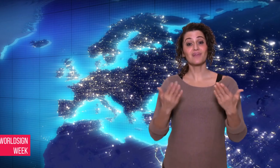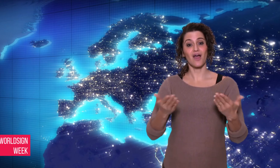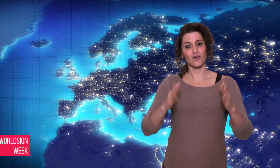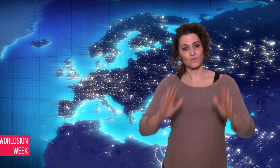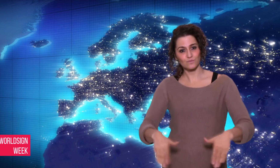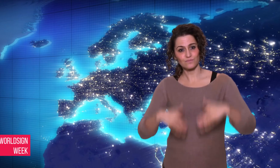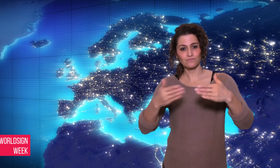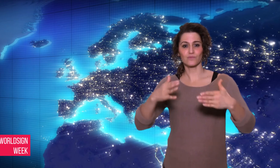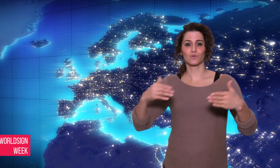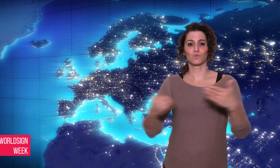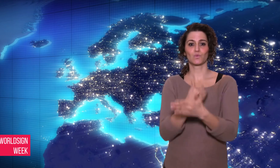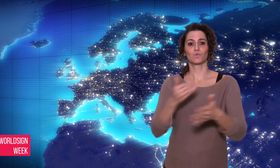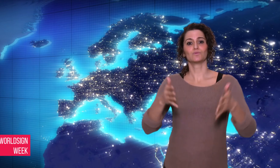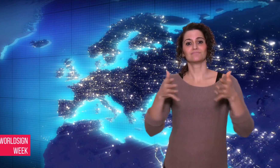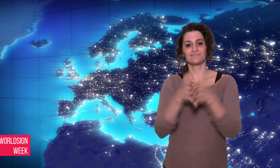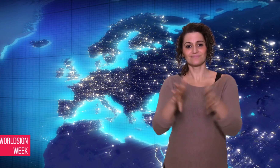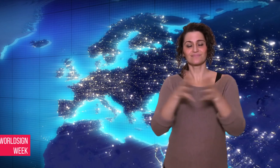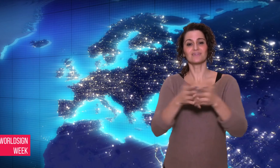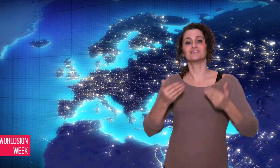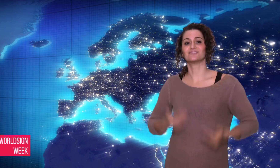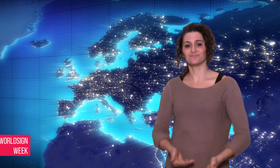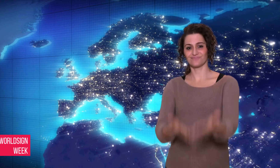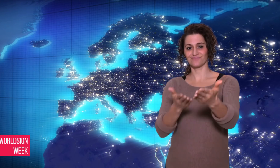Now, let’s go to next story.